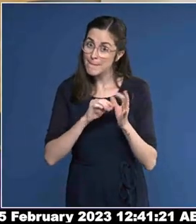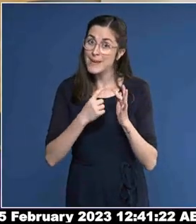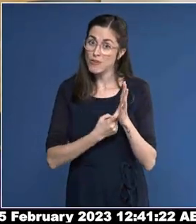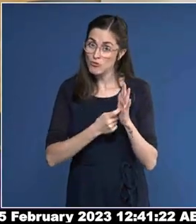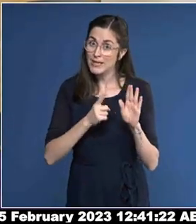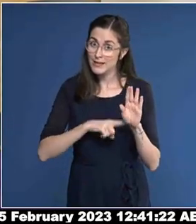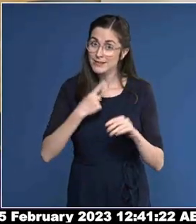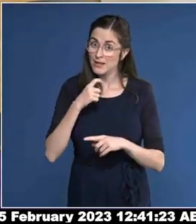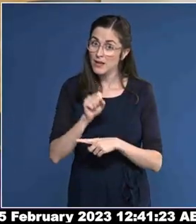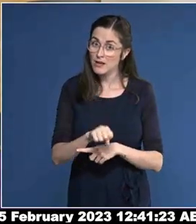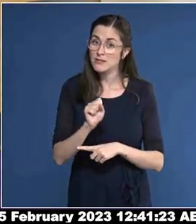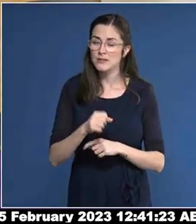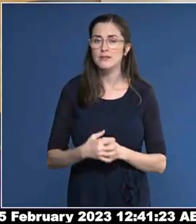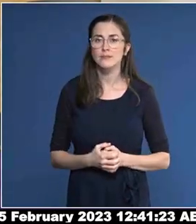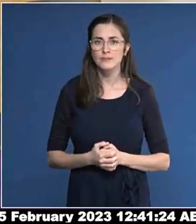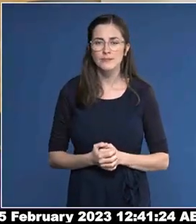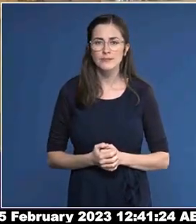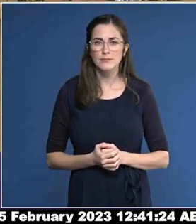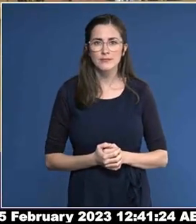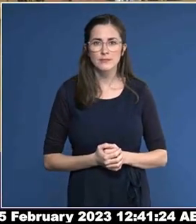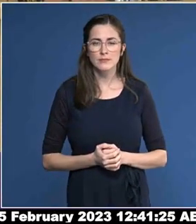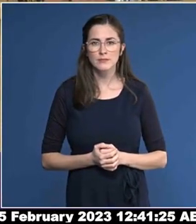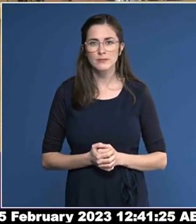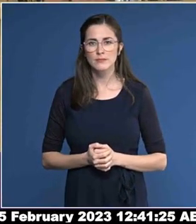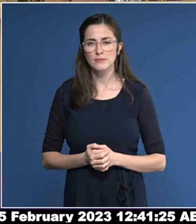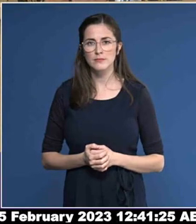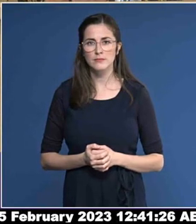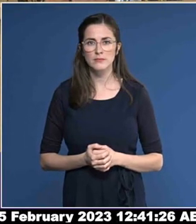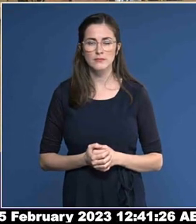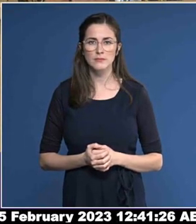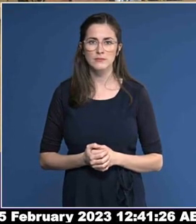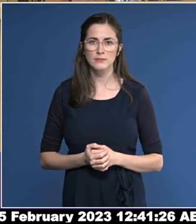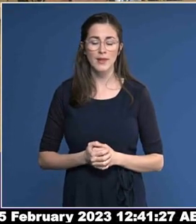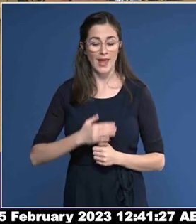So we - there is a number of strategic pillars within our strategic